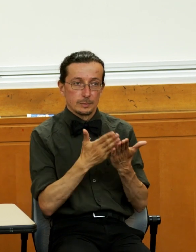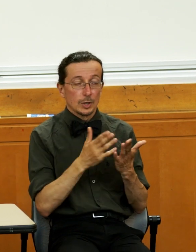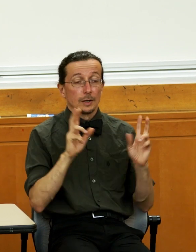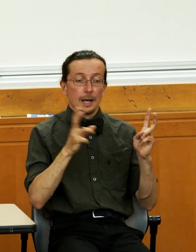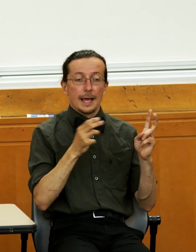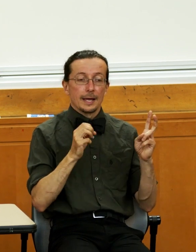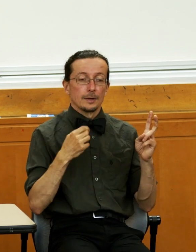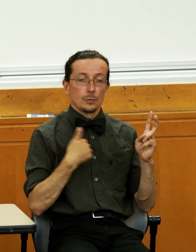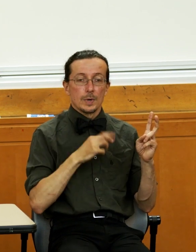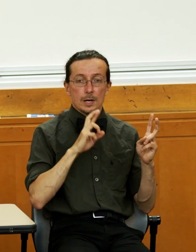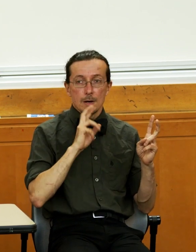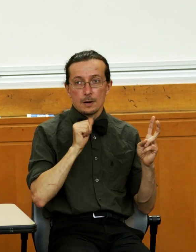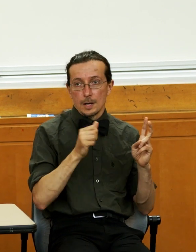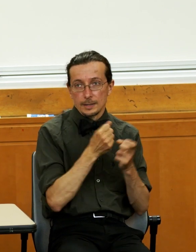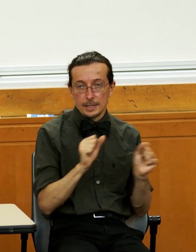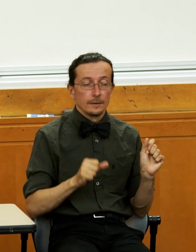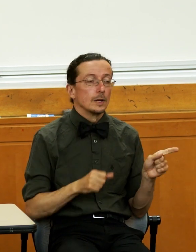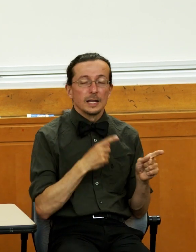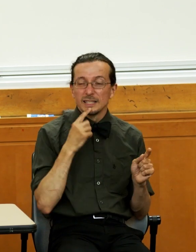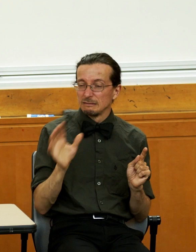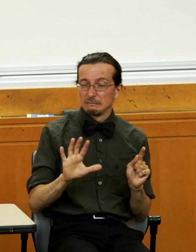When Bell assures the student that the character was entirely fictional,